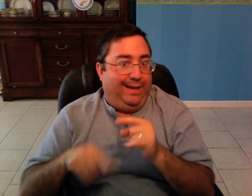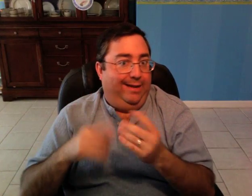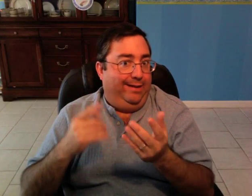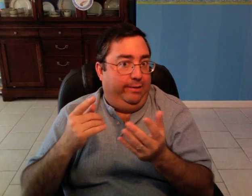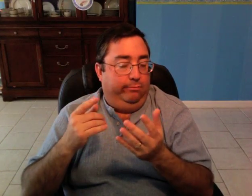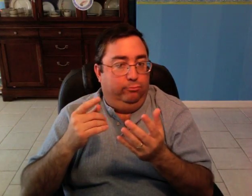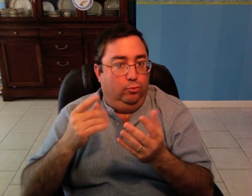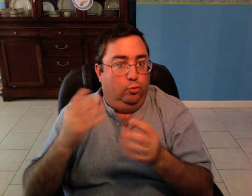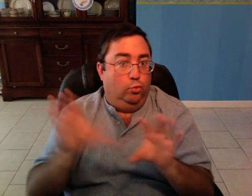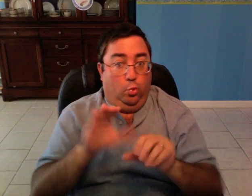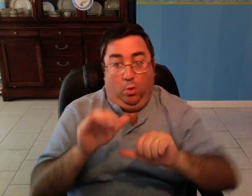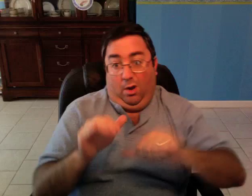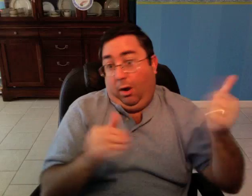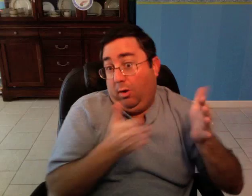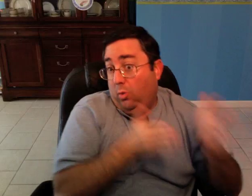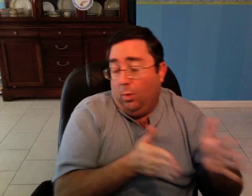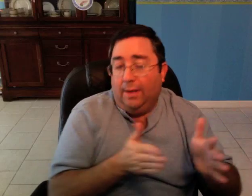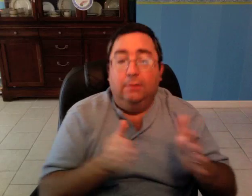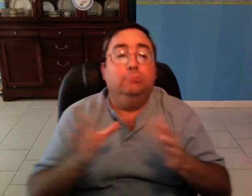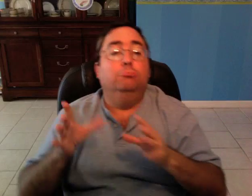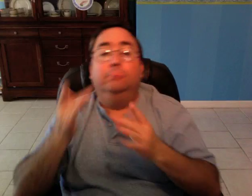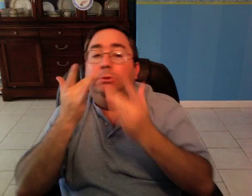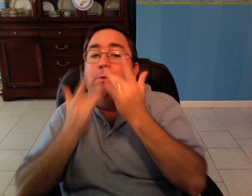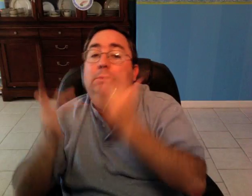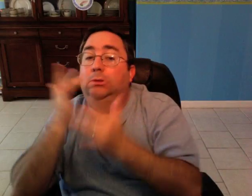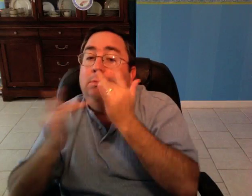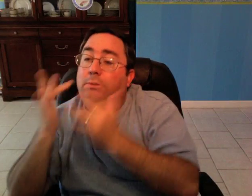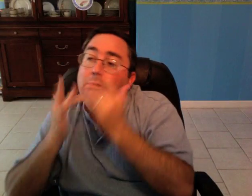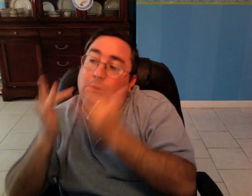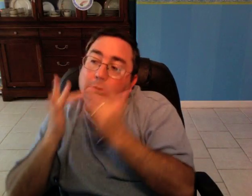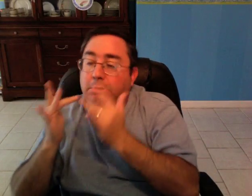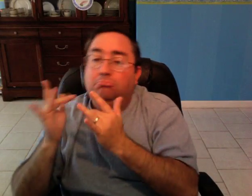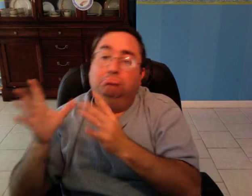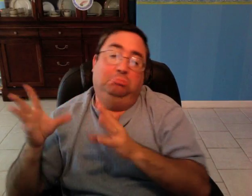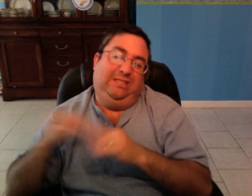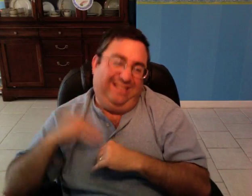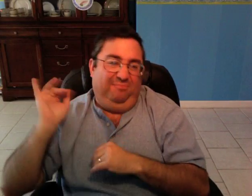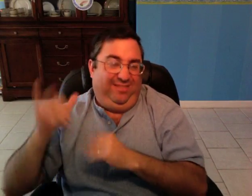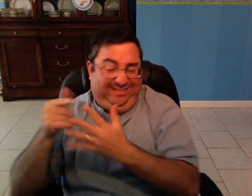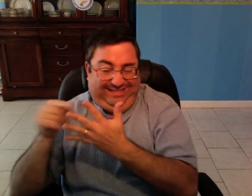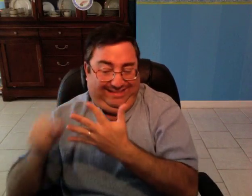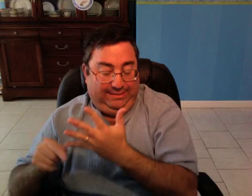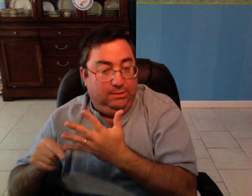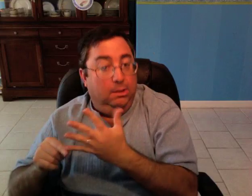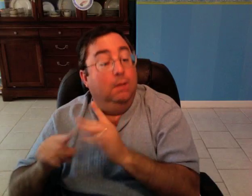without thinking about alternate ways of being, and so they manage to live out their lives.